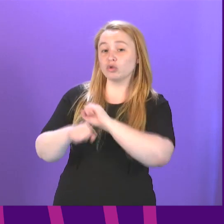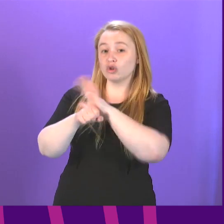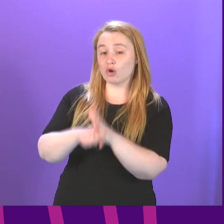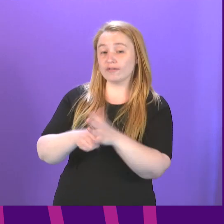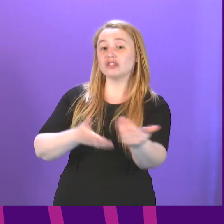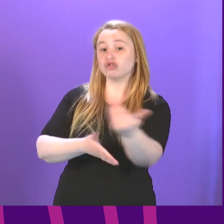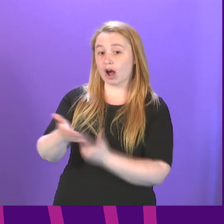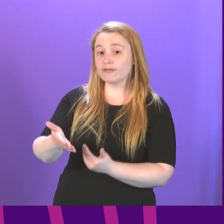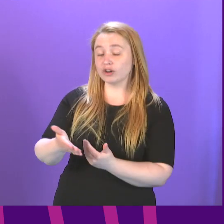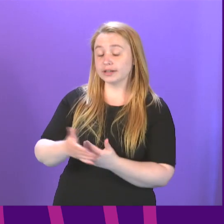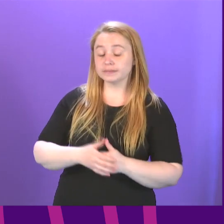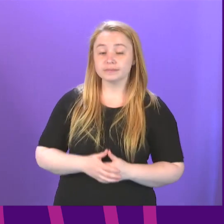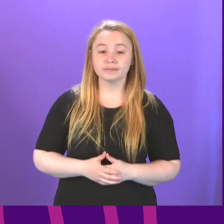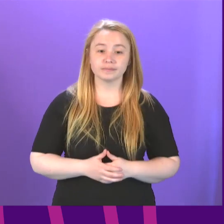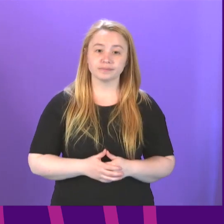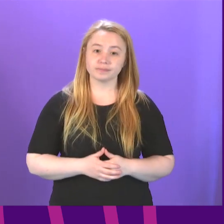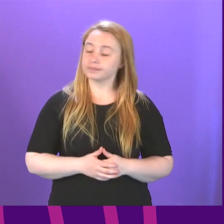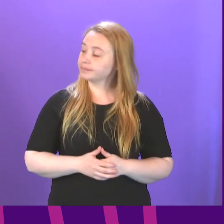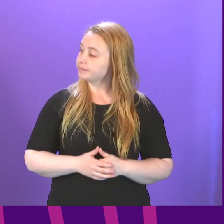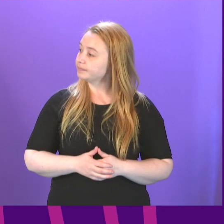Richard Lochhead: The colleges budget has